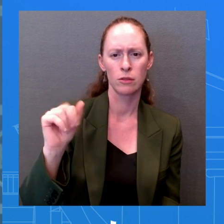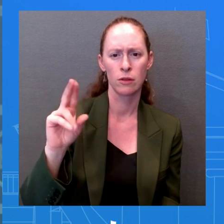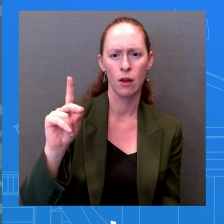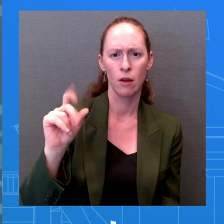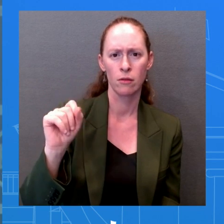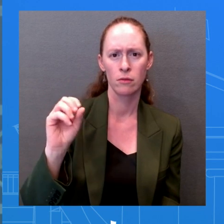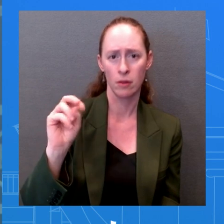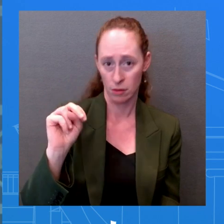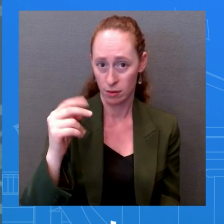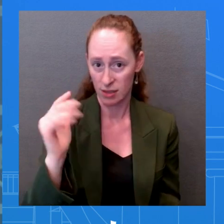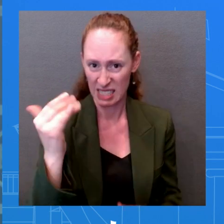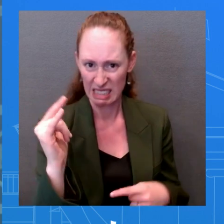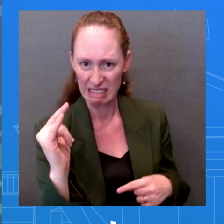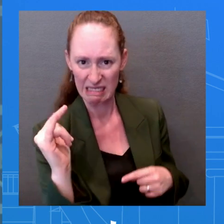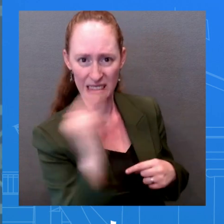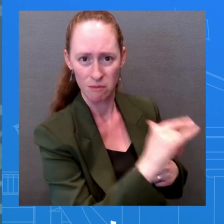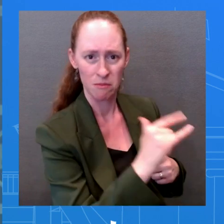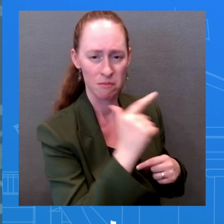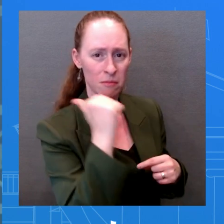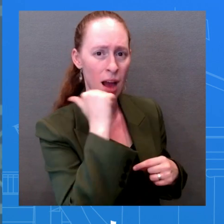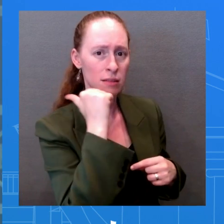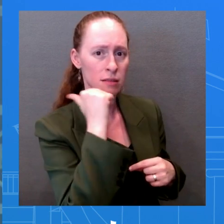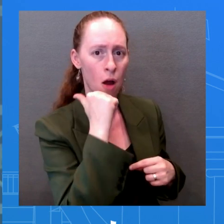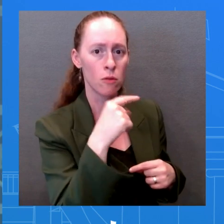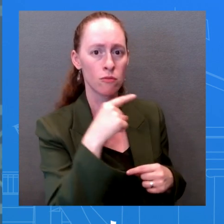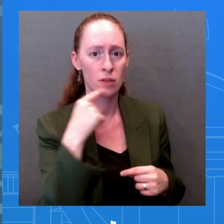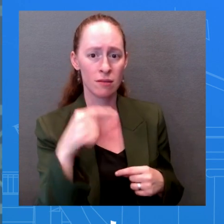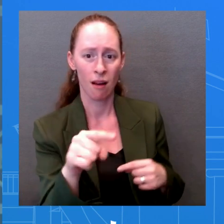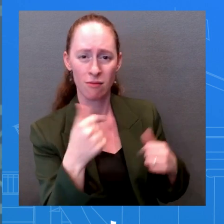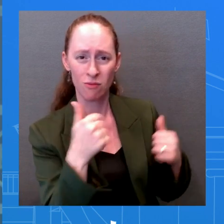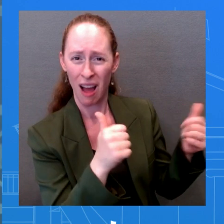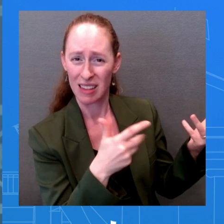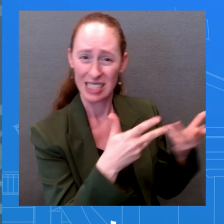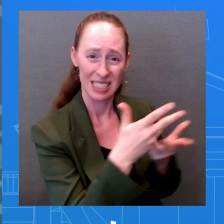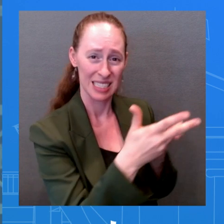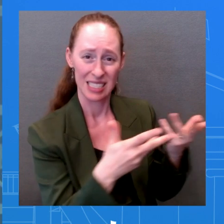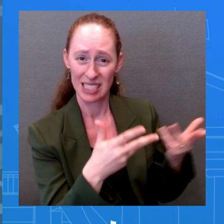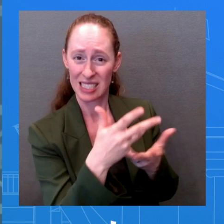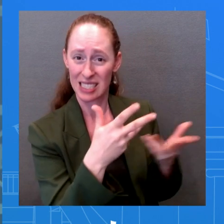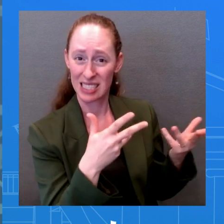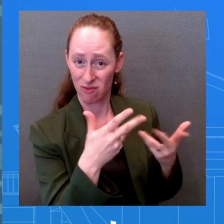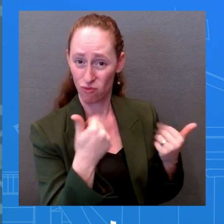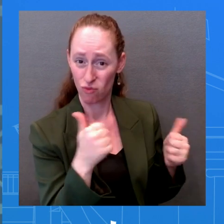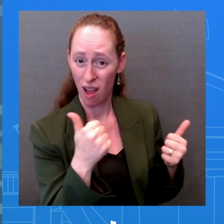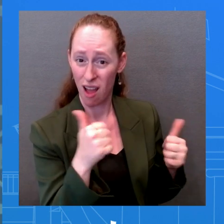And does the administration support his efforts to do that? Ms. Jean-Pierre: So, as the State Department said yesterday -- they spoke to this --